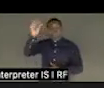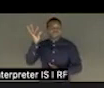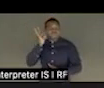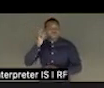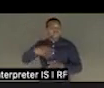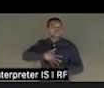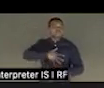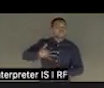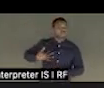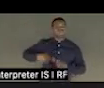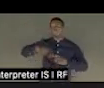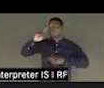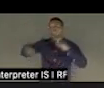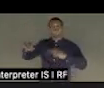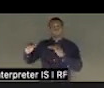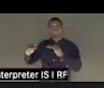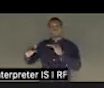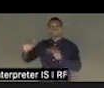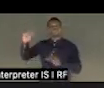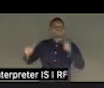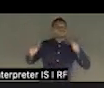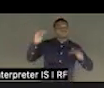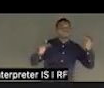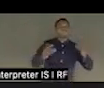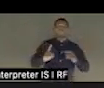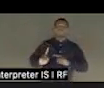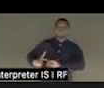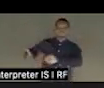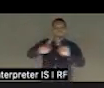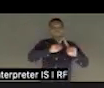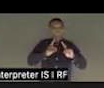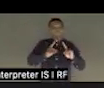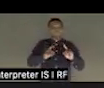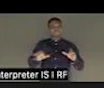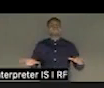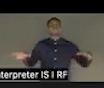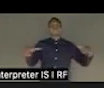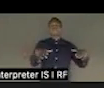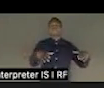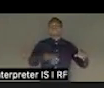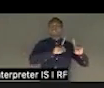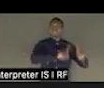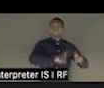which is good and a good start, but it doesn't mean that you get all the perspectives from all different user groups.